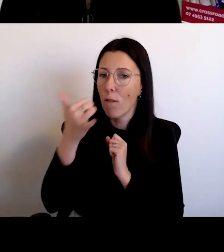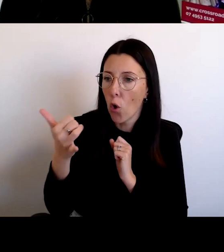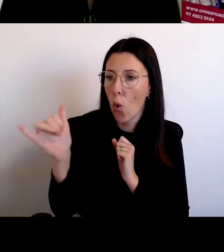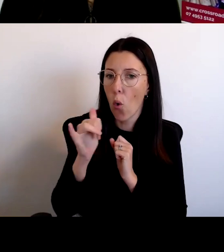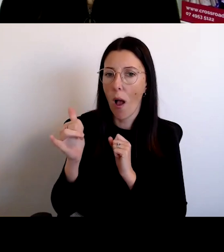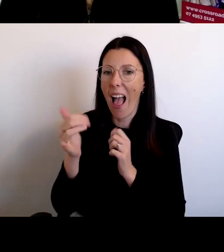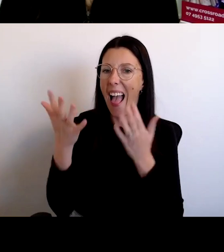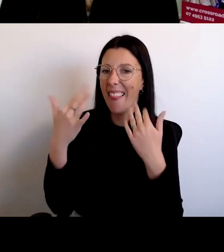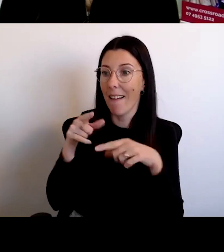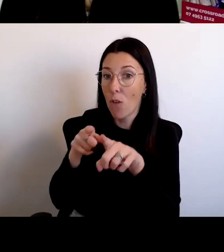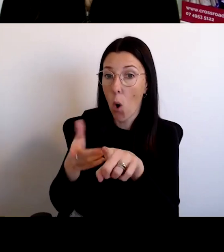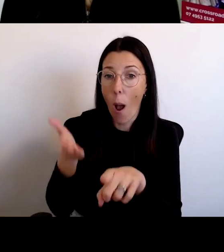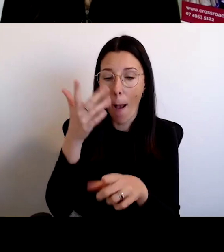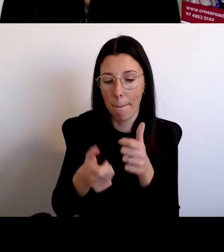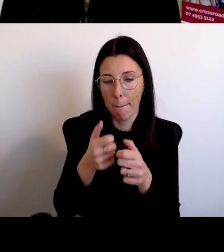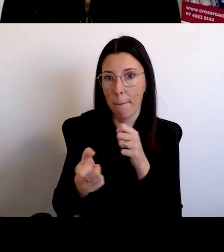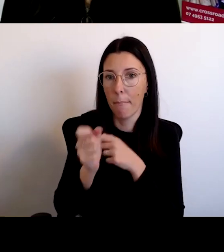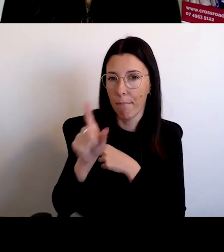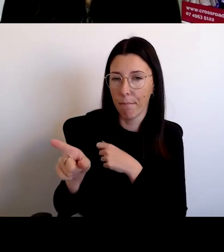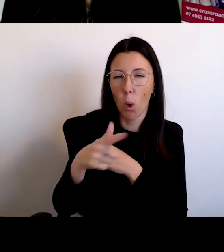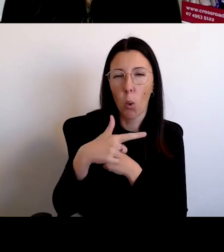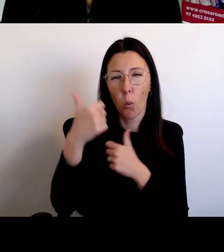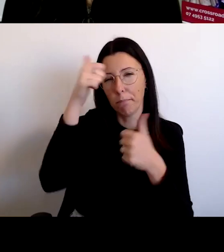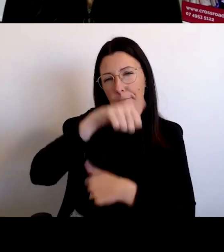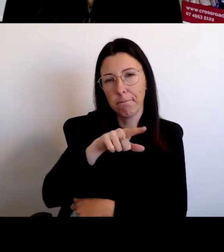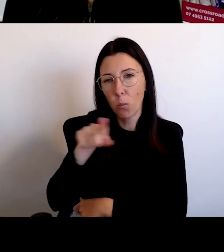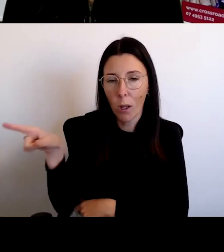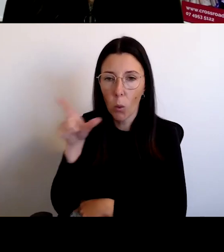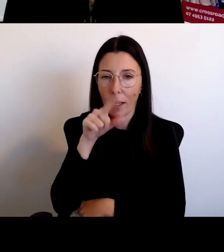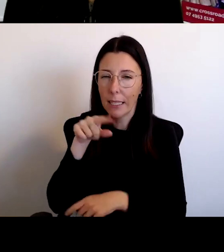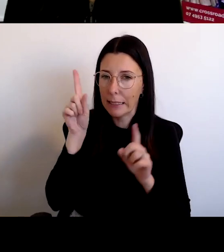start to build those relationships and start to ask those questions, "Hey, do you know somebody